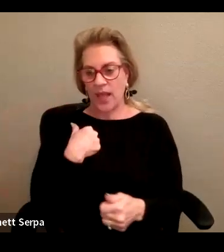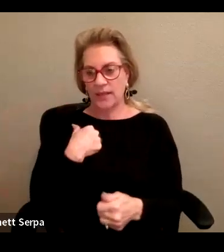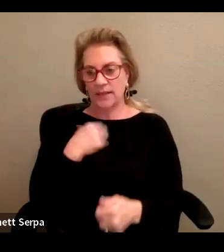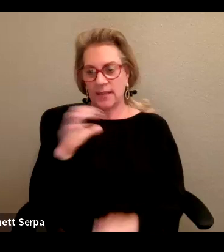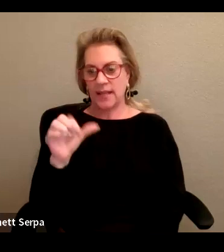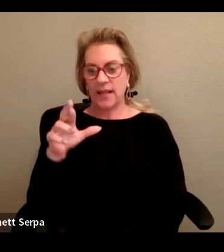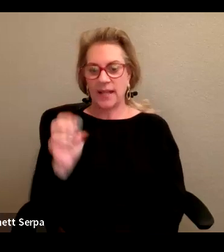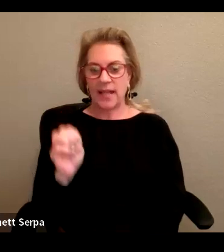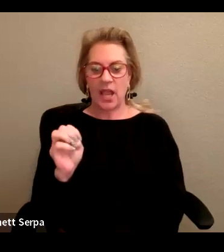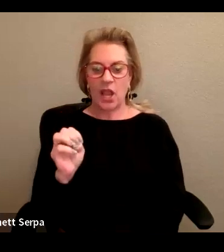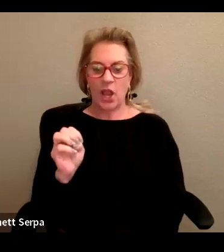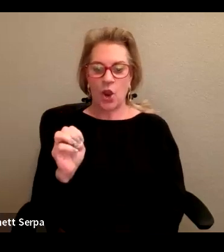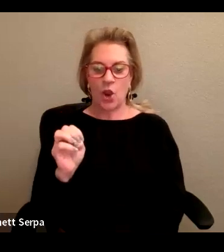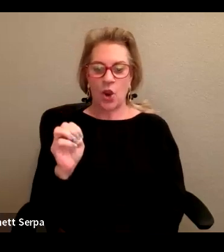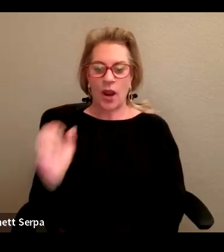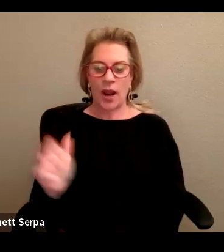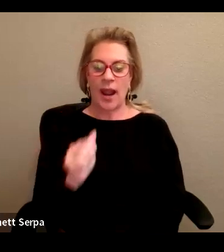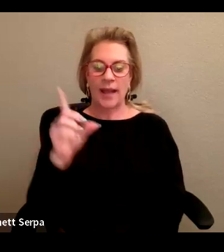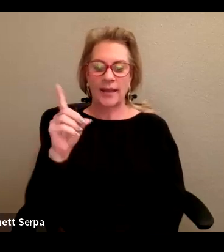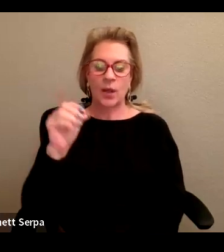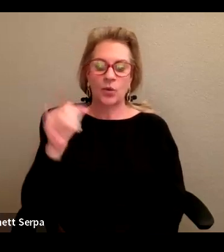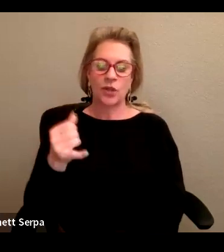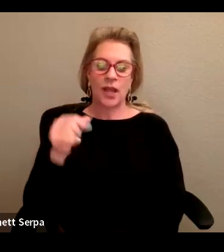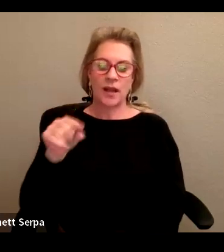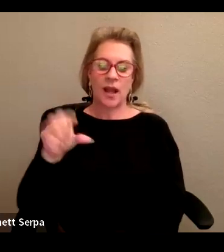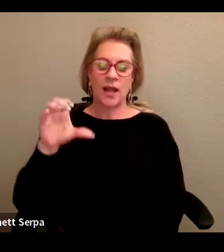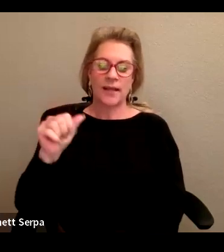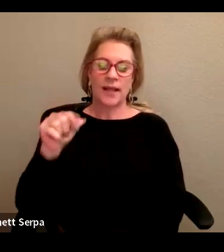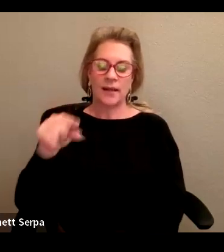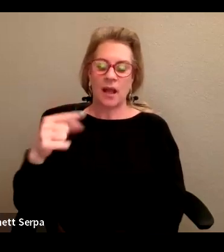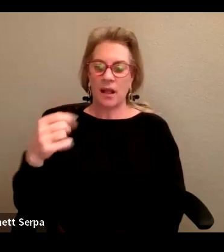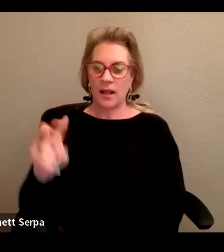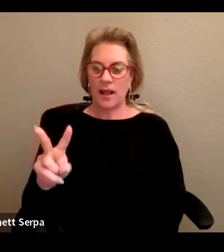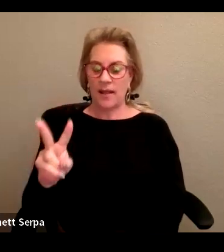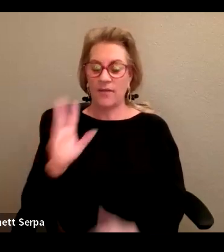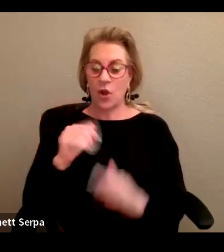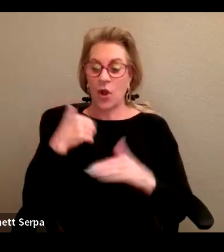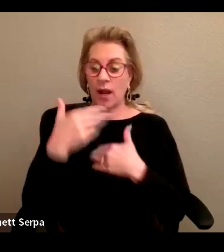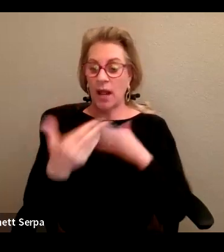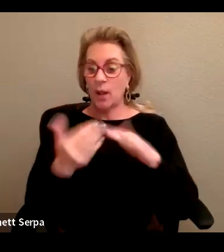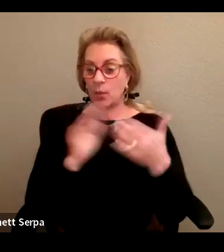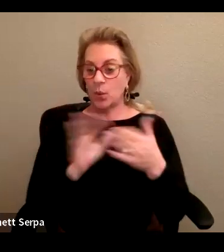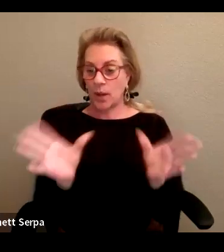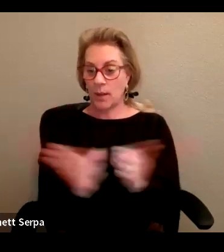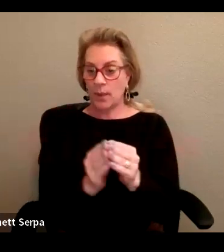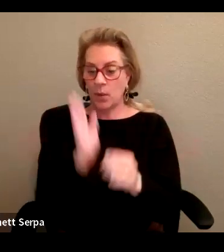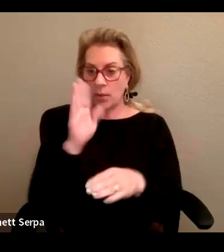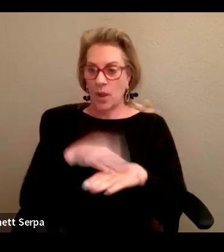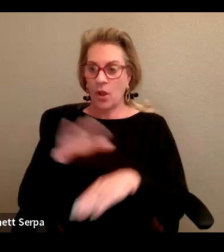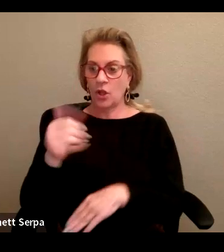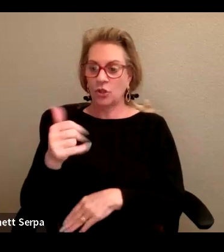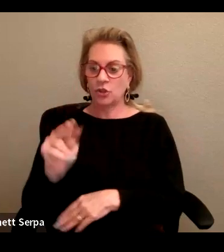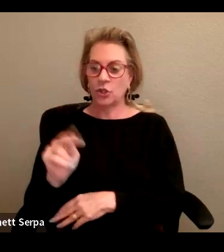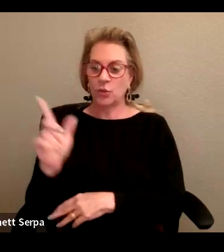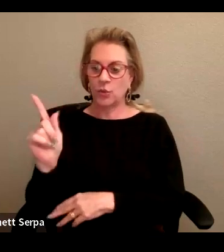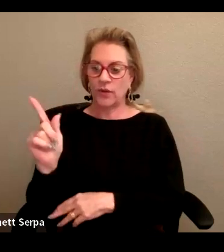doj.ca.gov our next Care Community briefing will be on January 21st where we'll take a